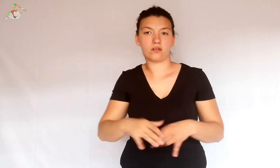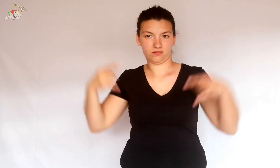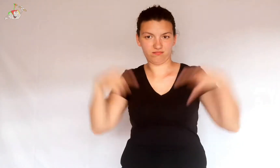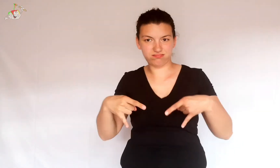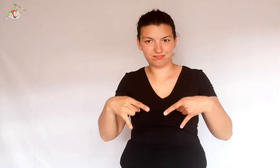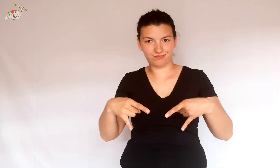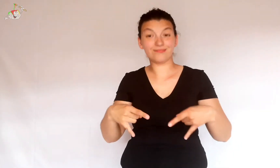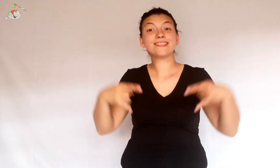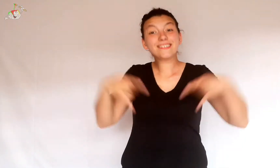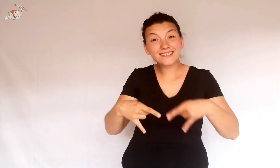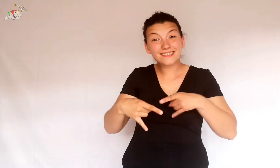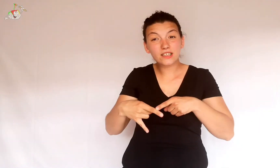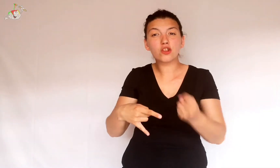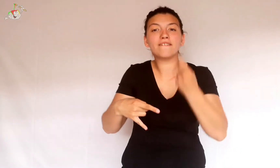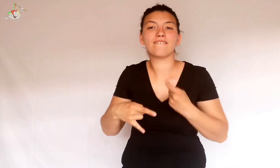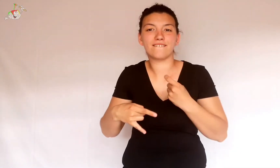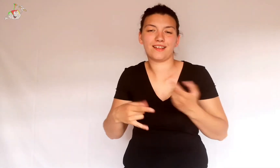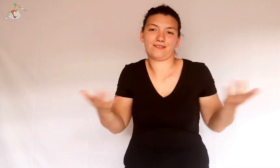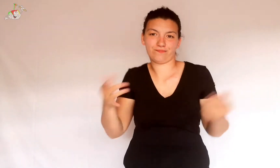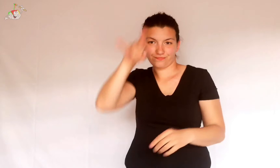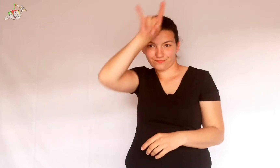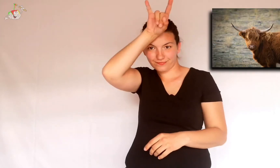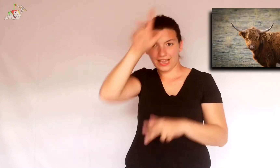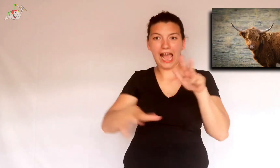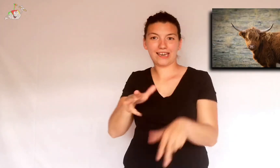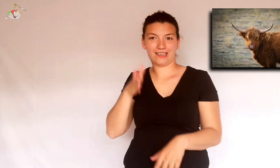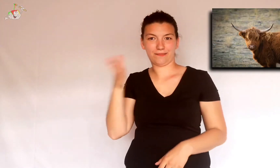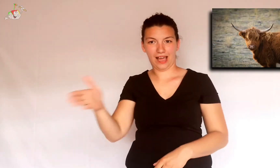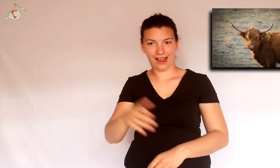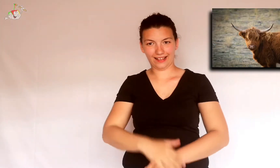the horns. Where does this gesture come from? From the horns of animals.